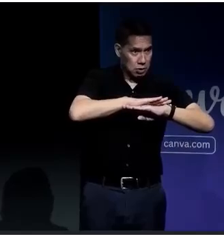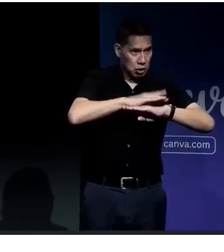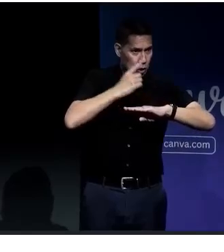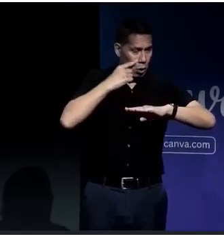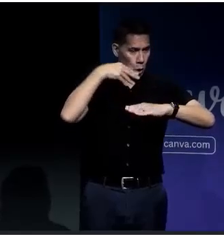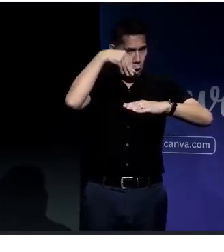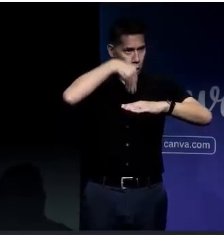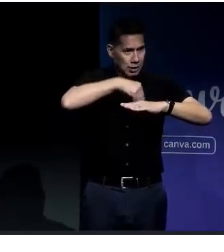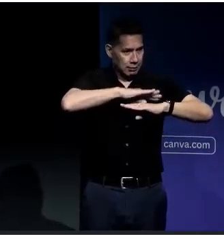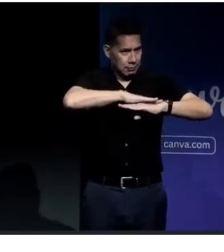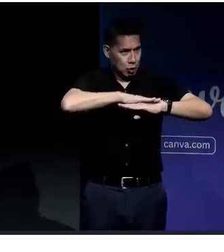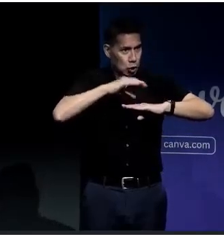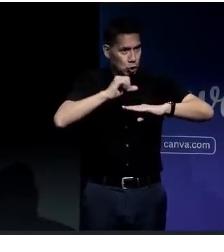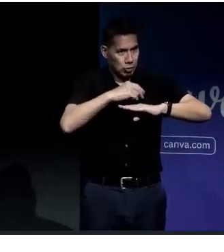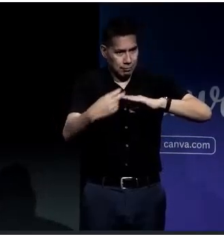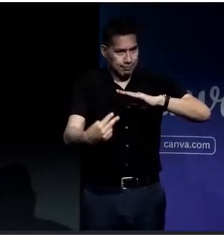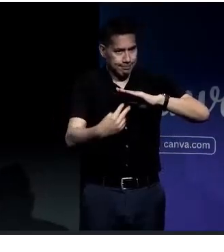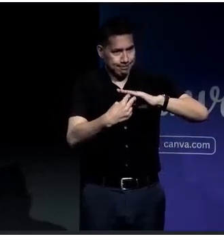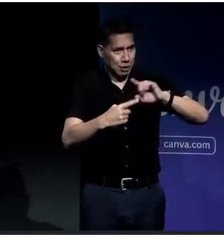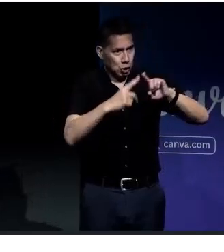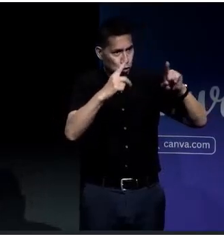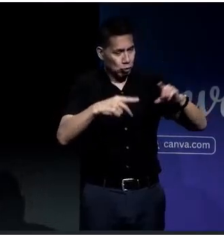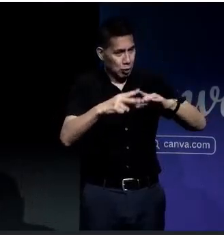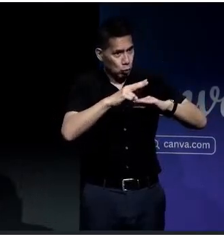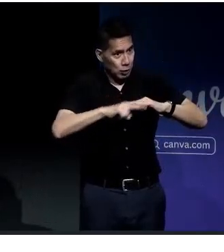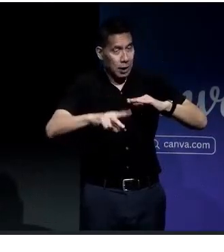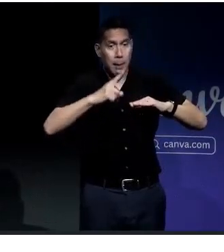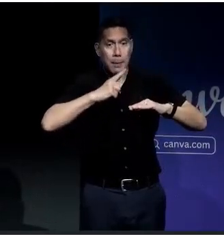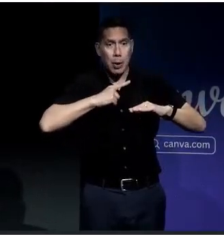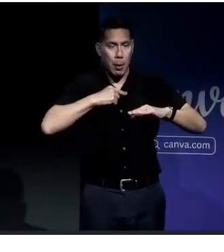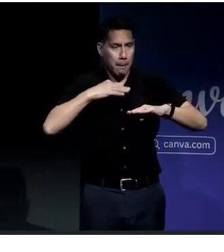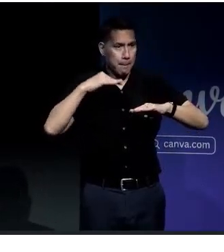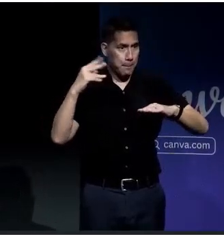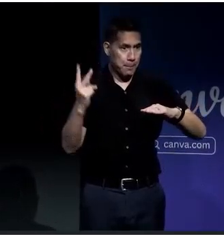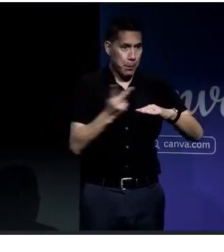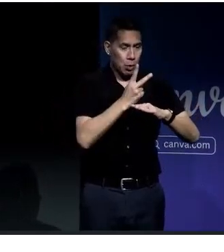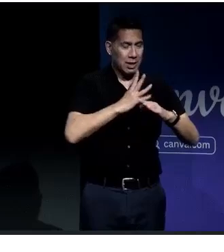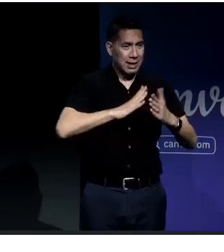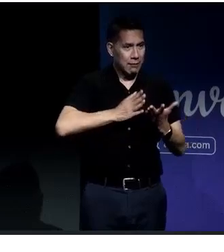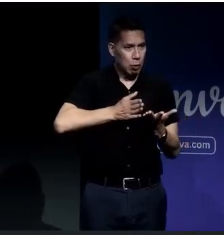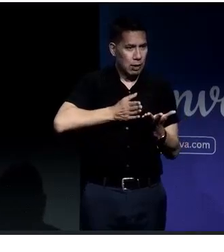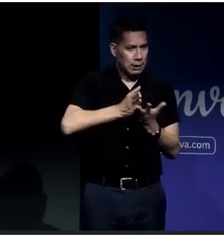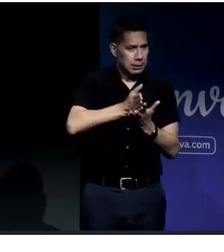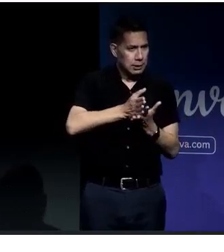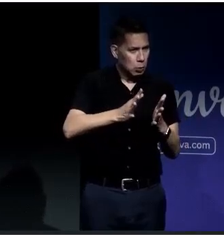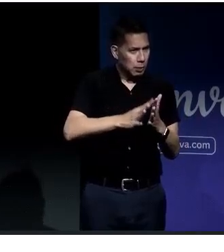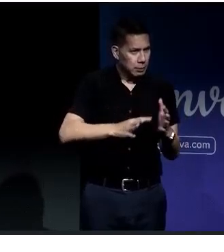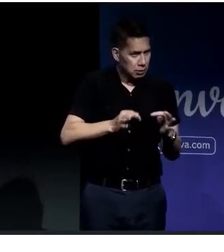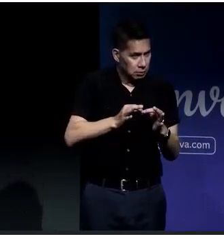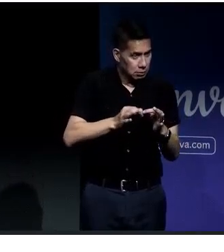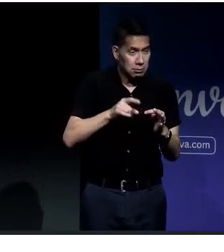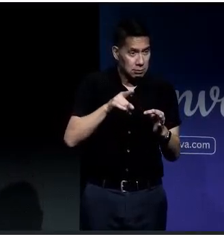be available to screen reader users because both of those are necessary for an accessible website, uh, automated tool can't pick up that either.